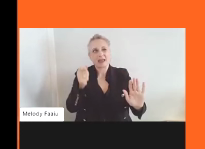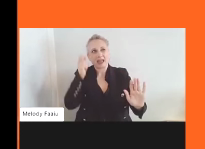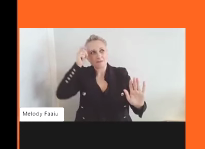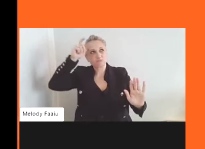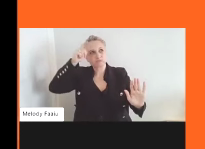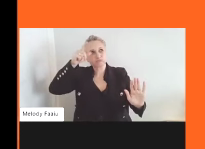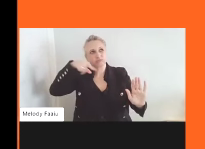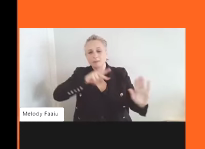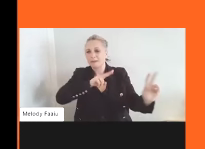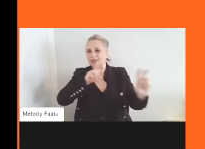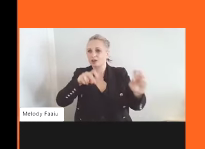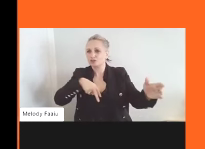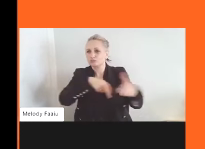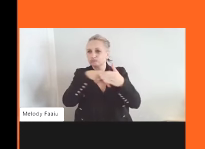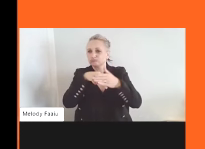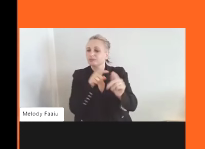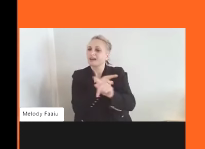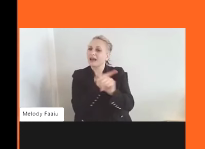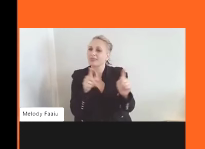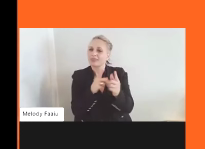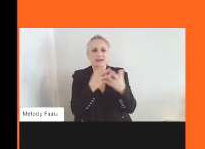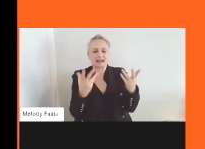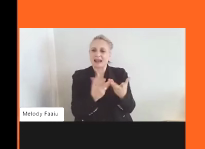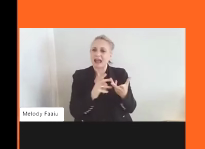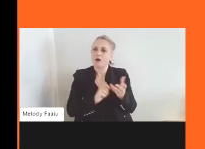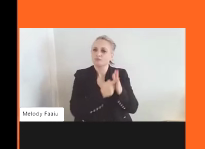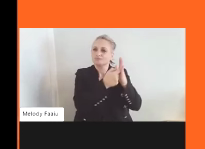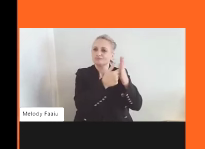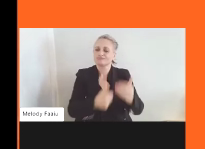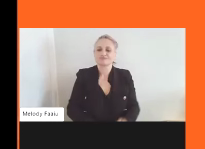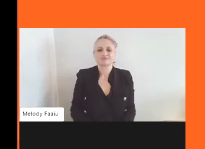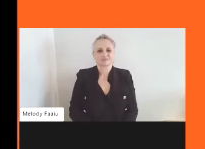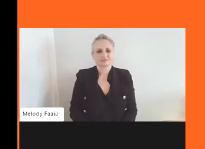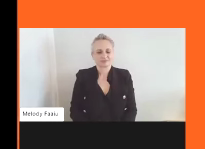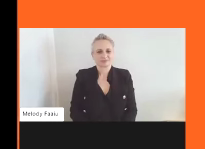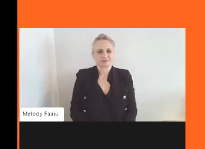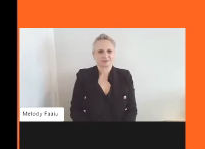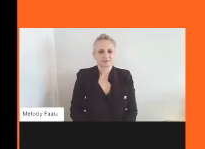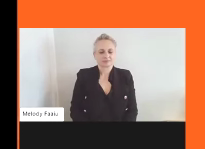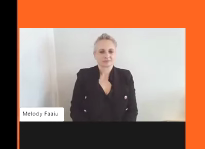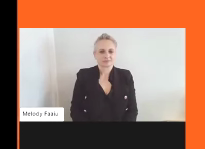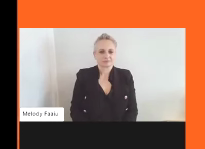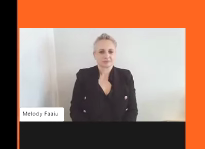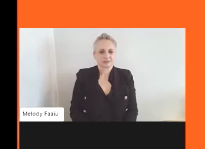they can be improved. In terms of looking at the perspective of